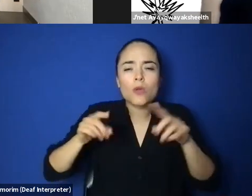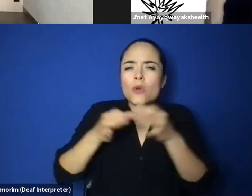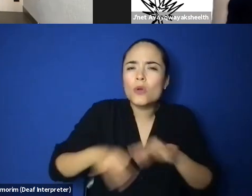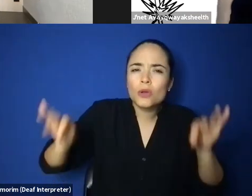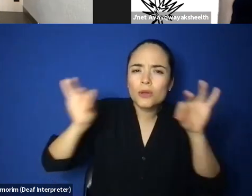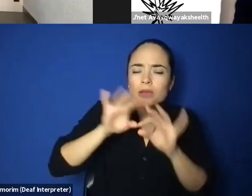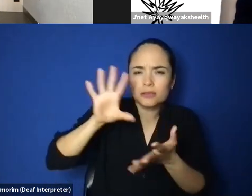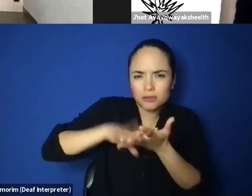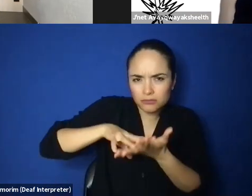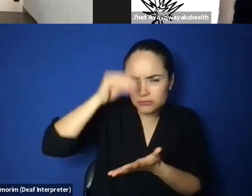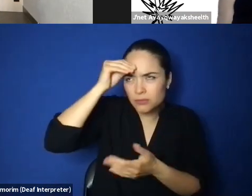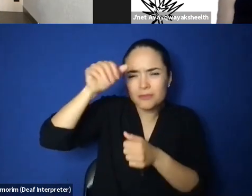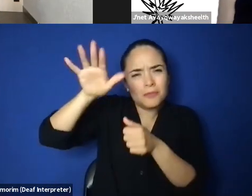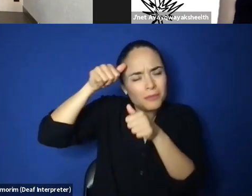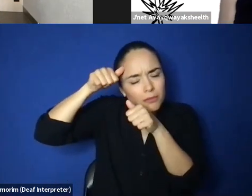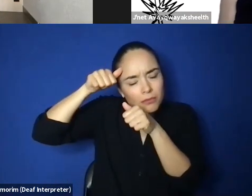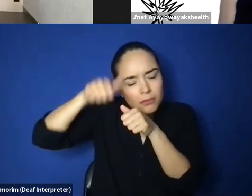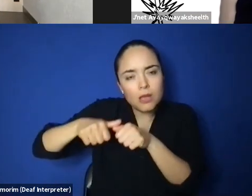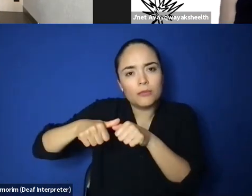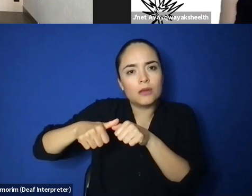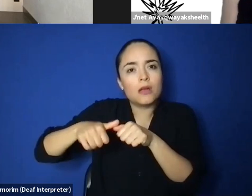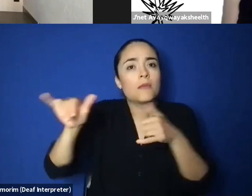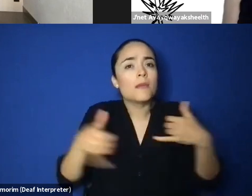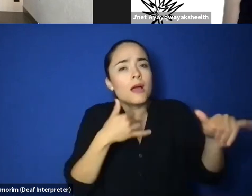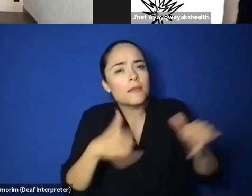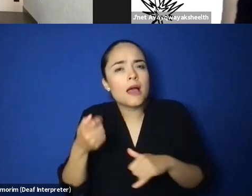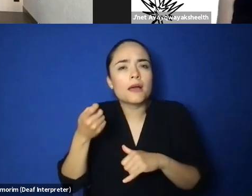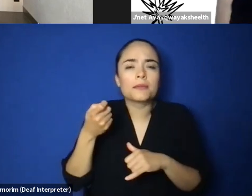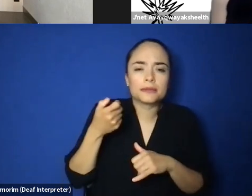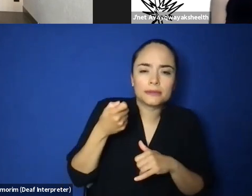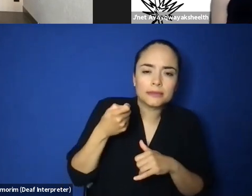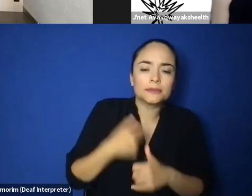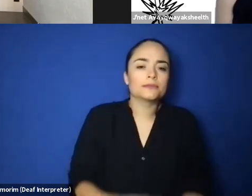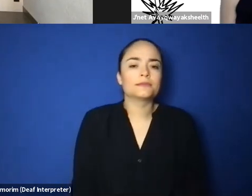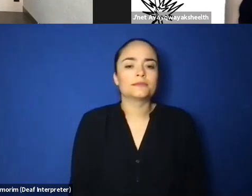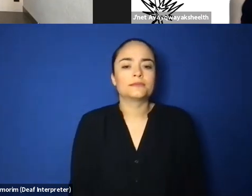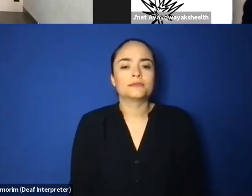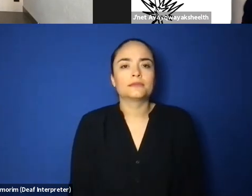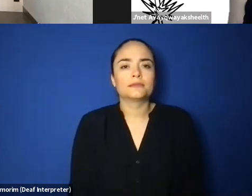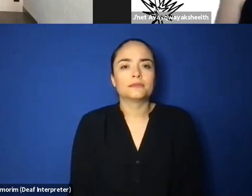little bit. So imagine you're going in slow motion. Let's try it like that, and I'm gonna --